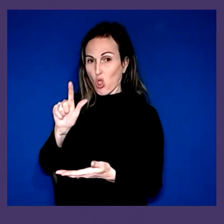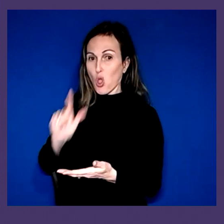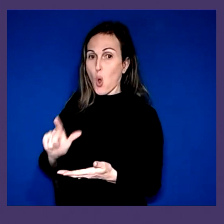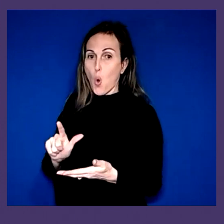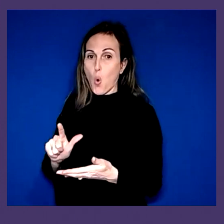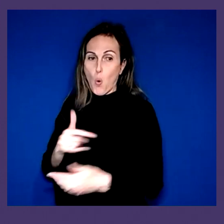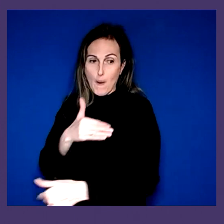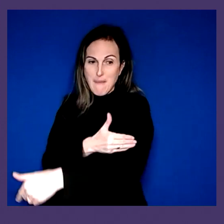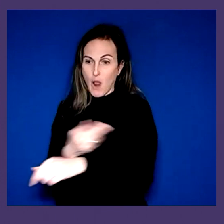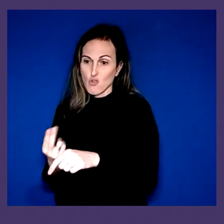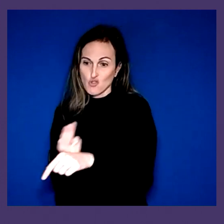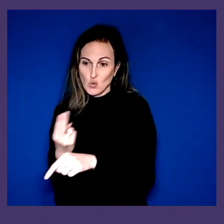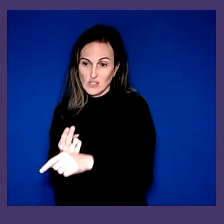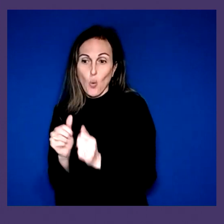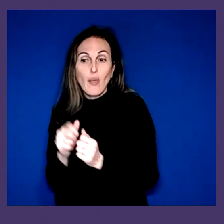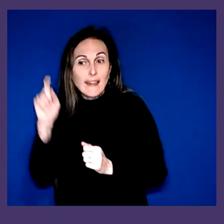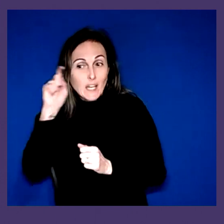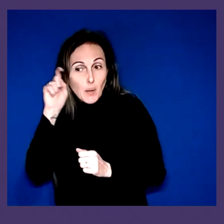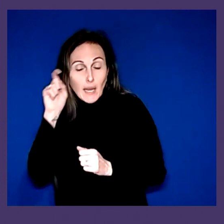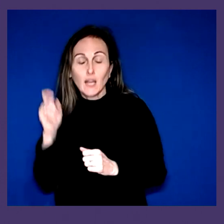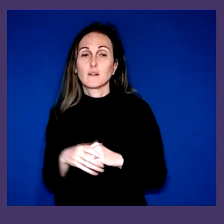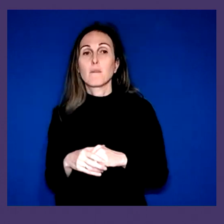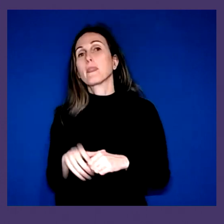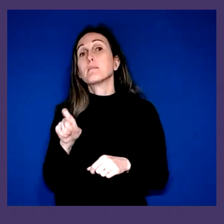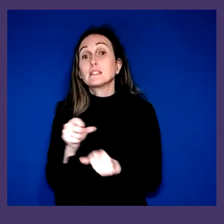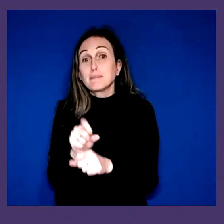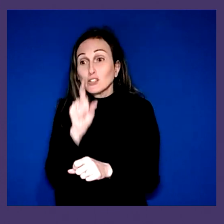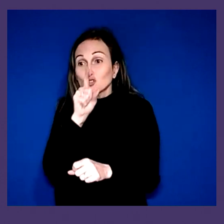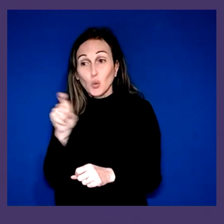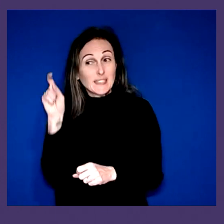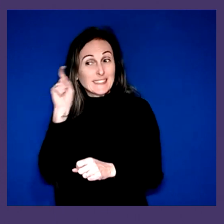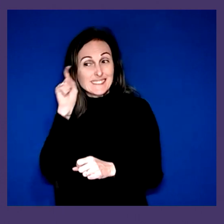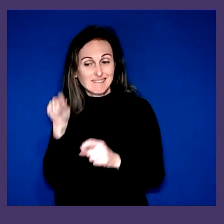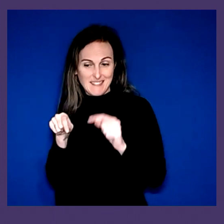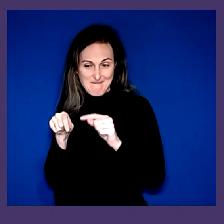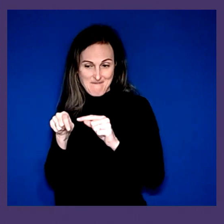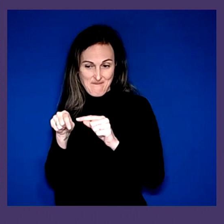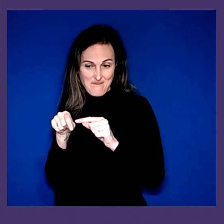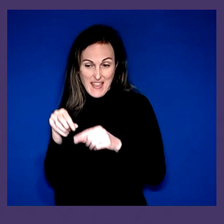the hearing aid works and that we can connect and stream